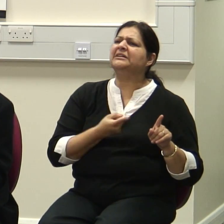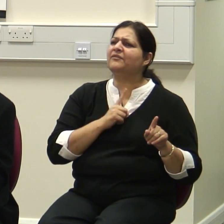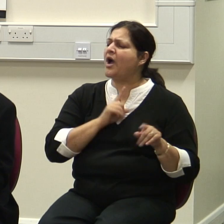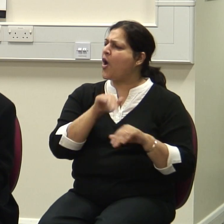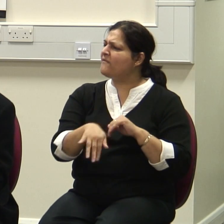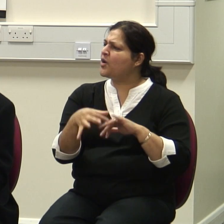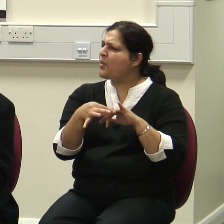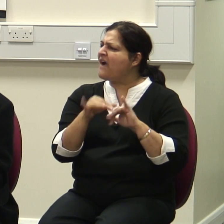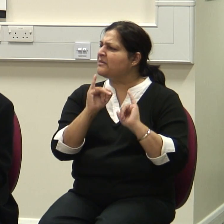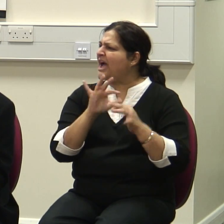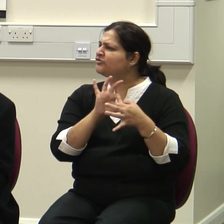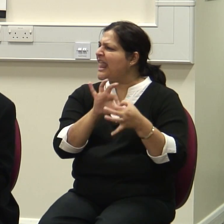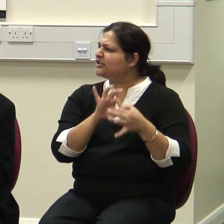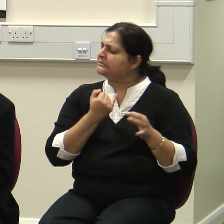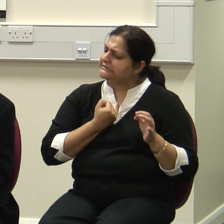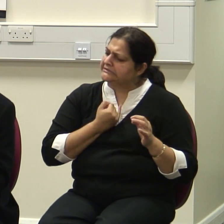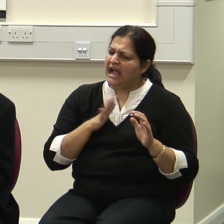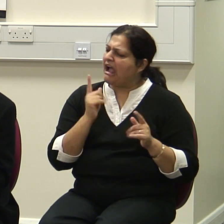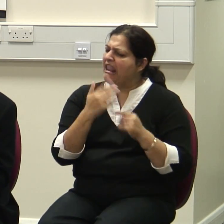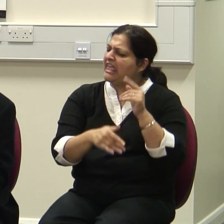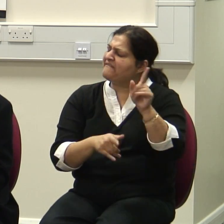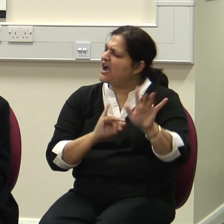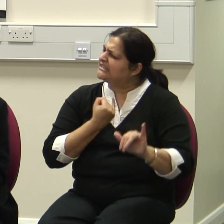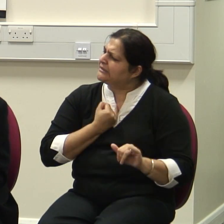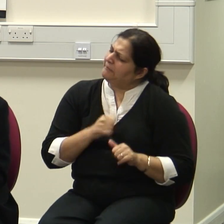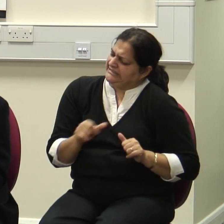you are too guilty to leave and instead you kill yourself. The wife will sue you and you